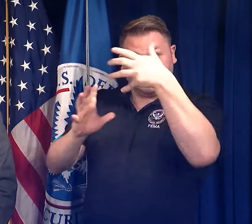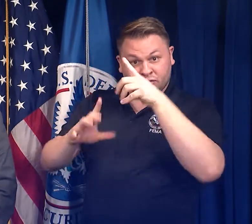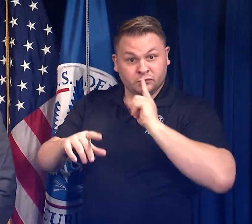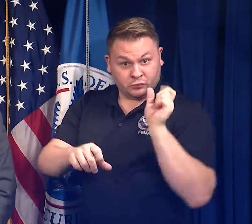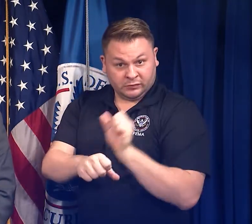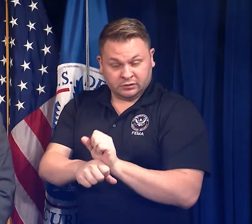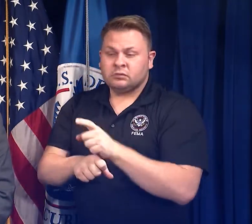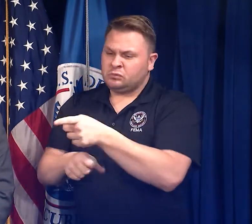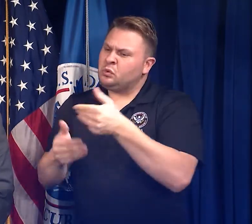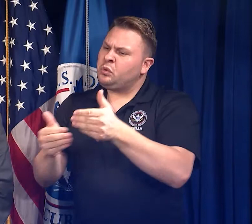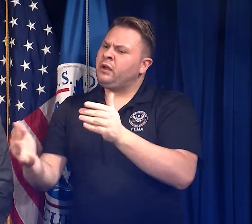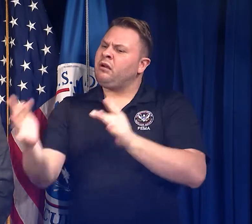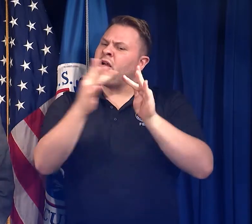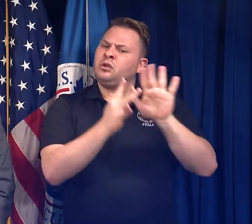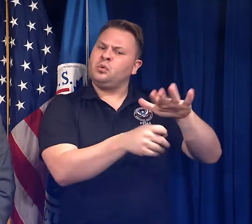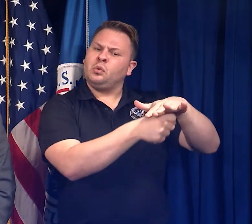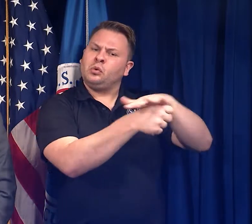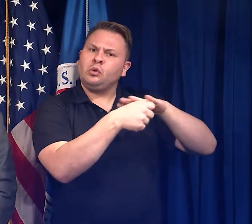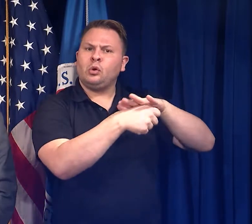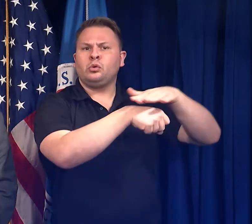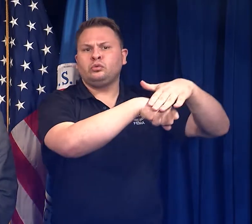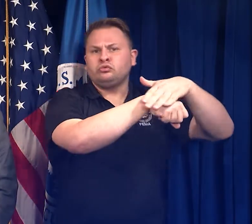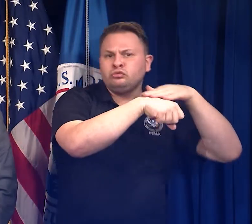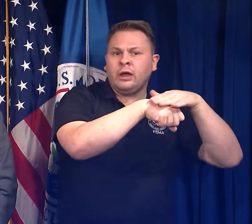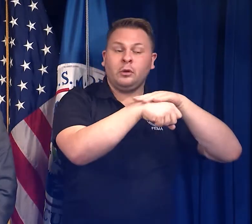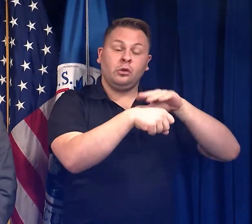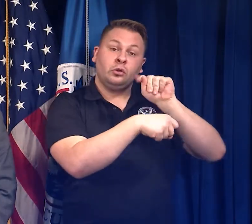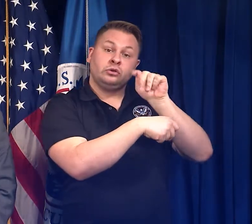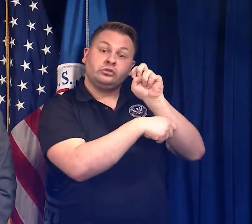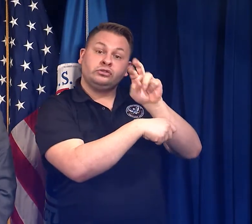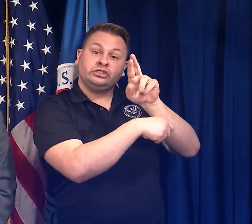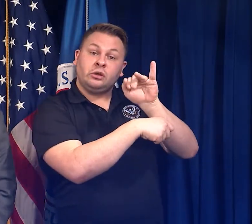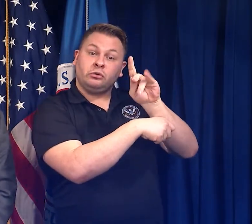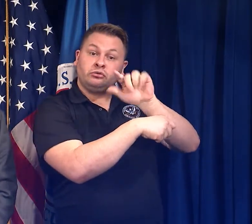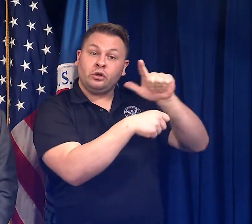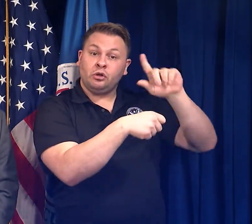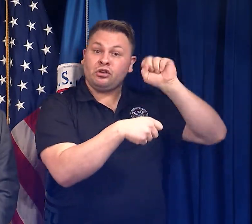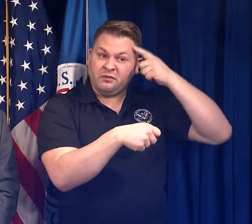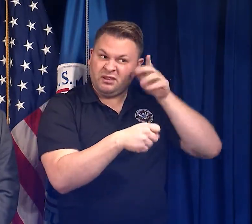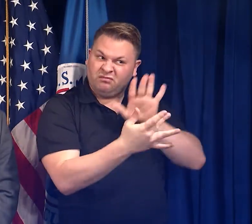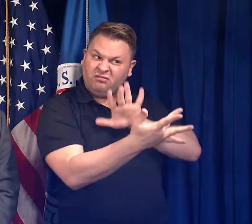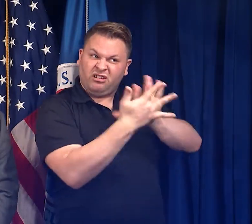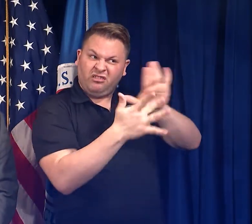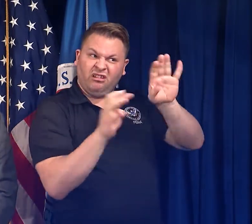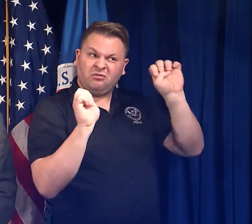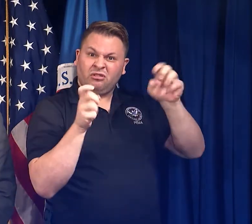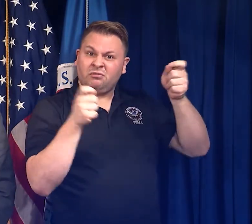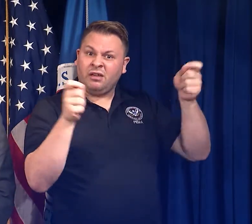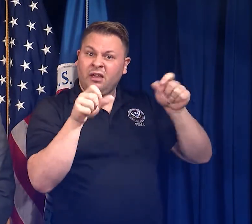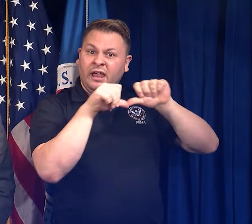you may contact your local, tribal or territorial government’s emergency management agency